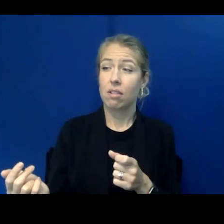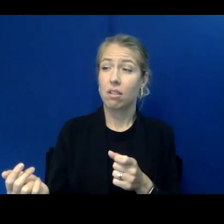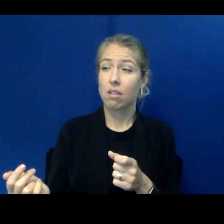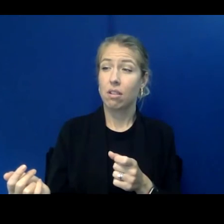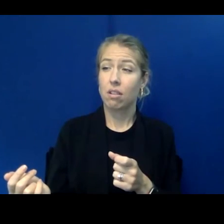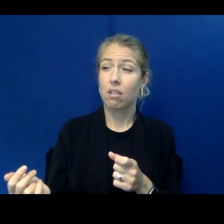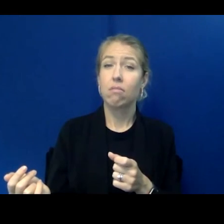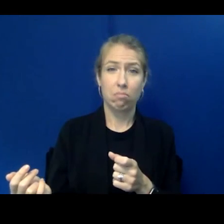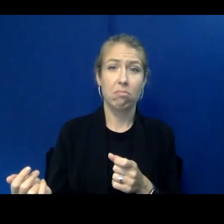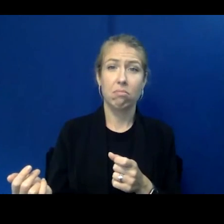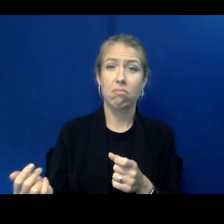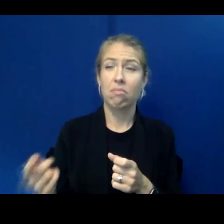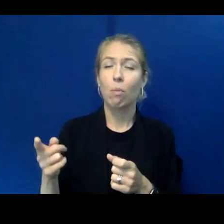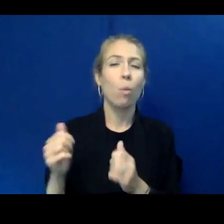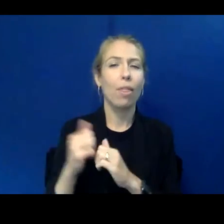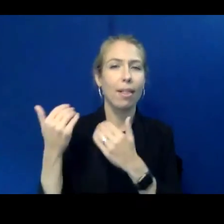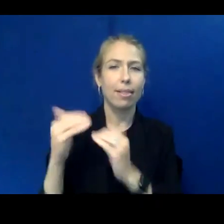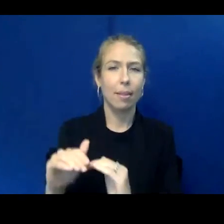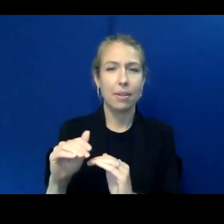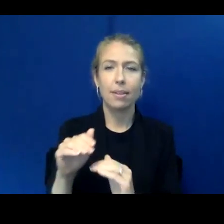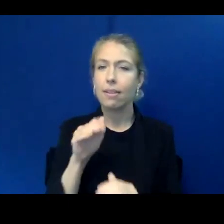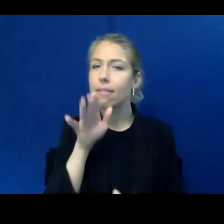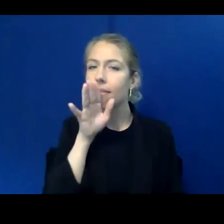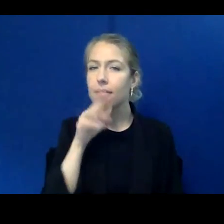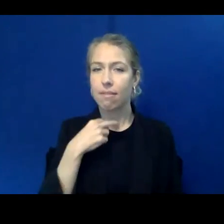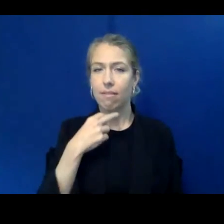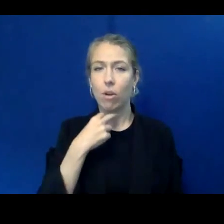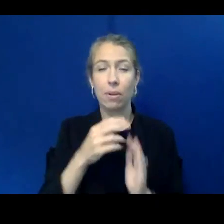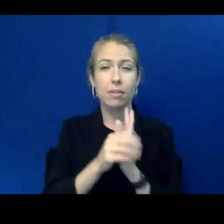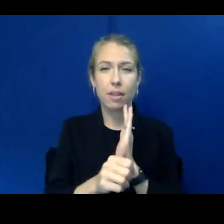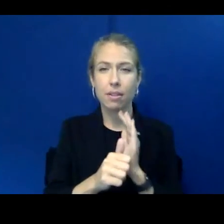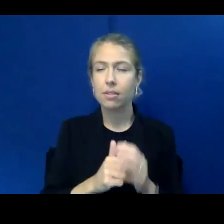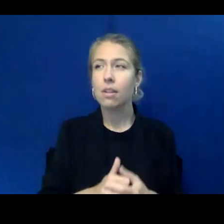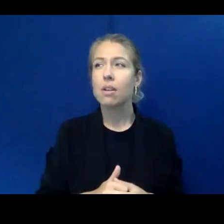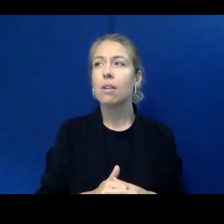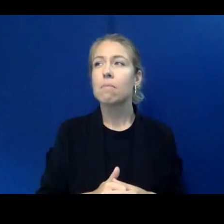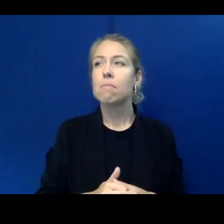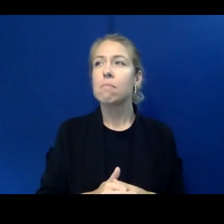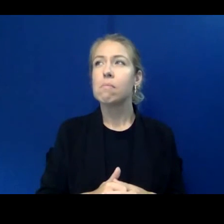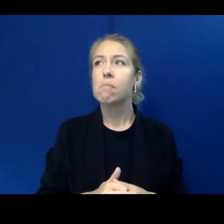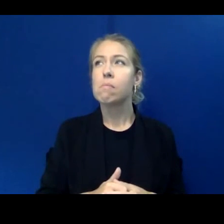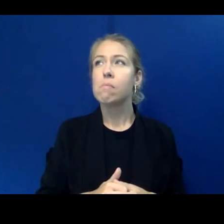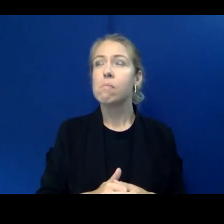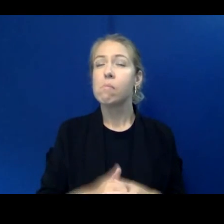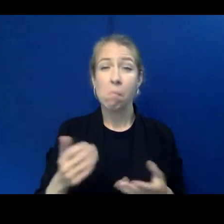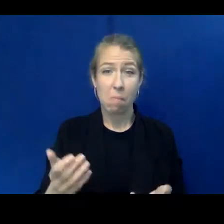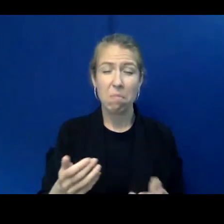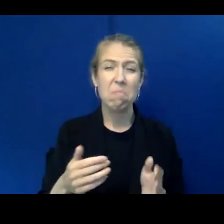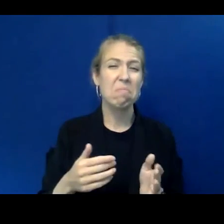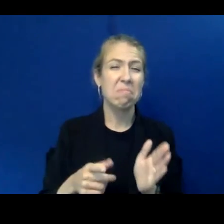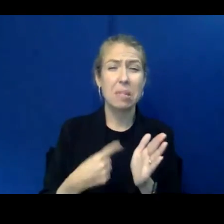skills, and we had to either, either they came in with a way to communicate with us